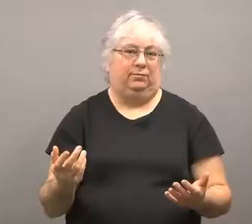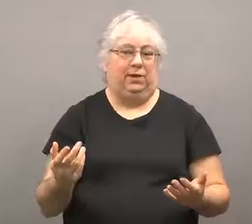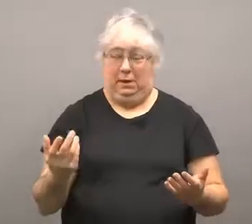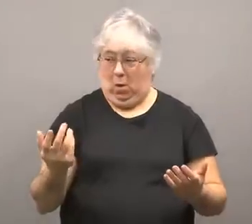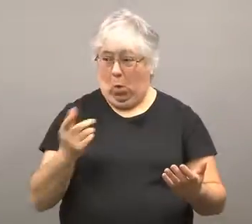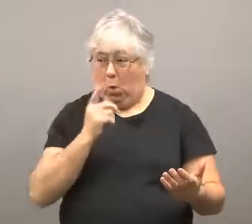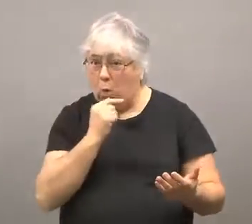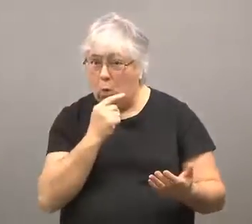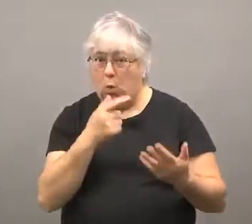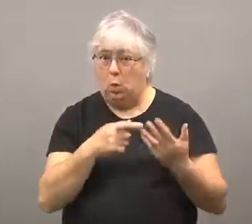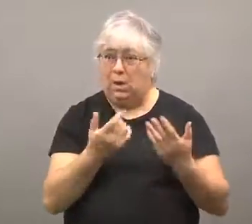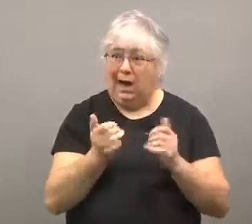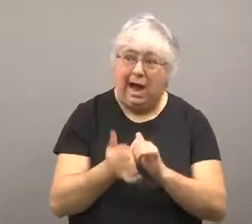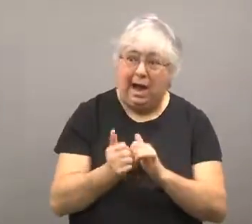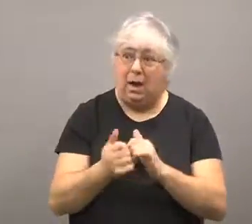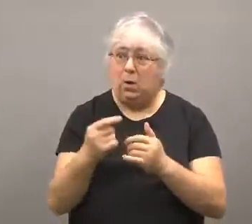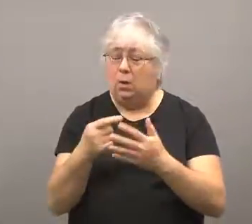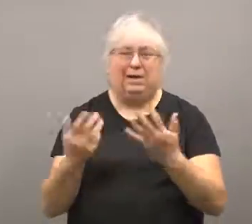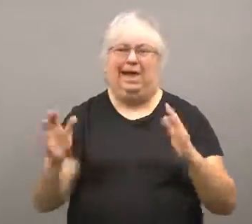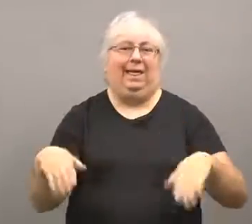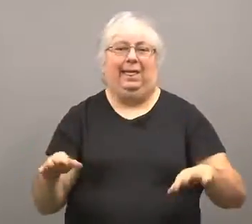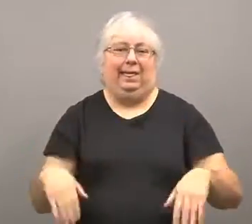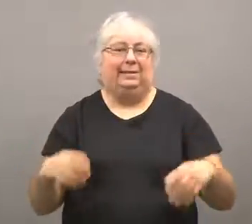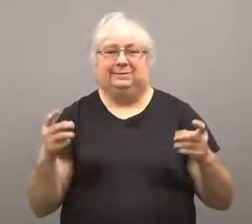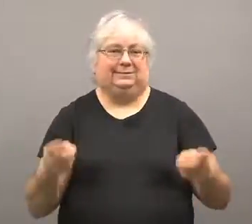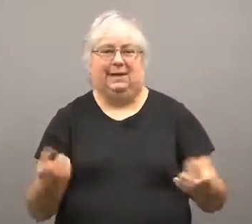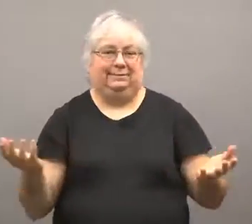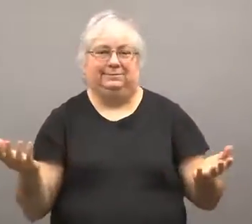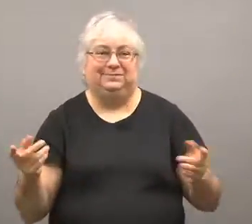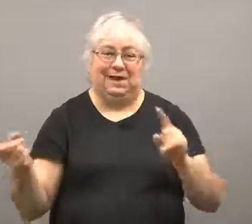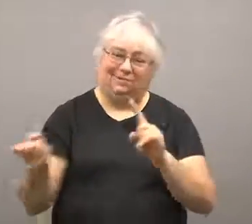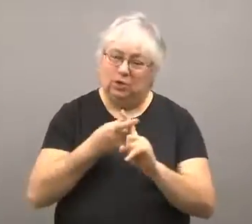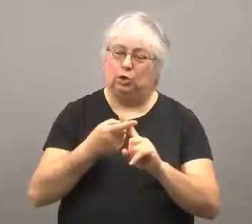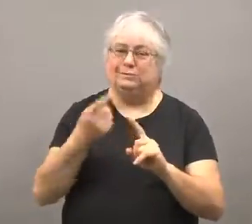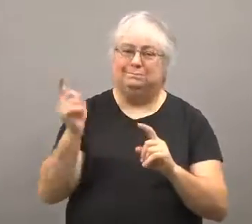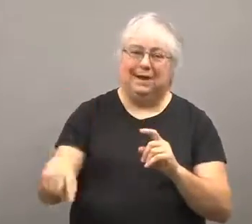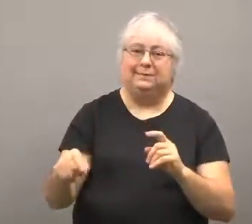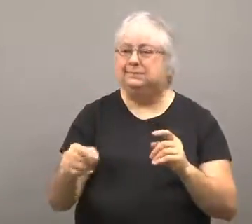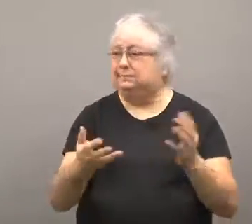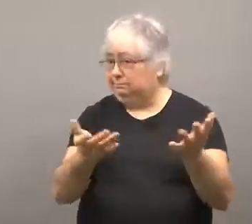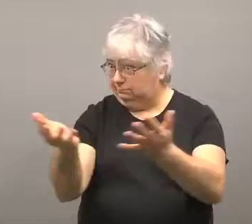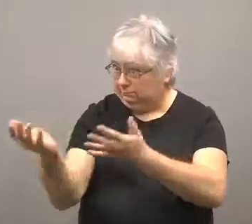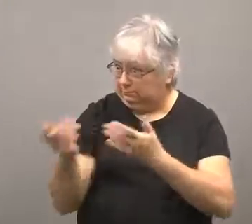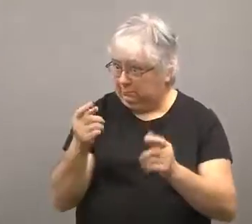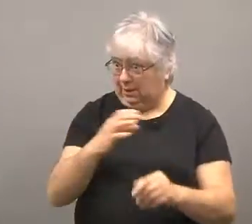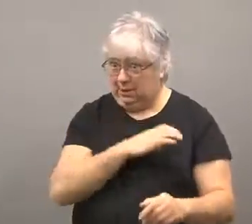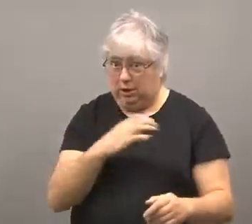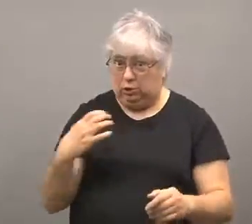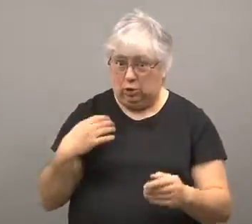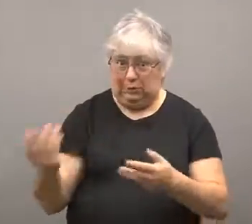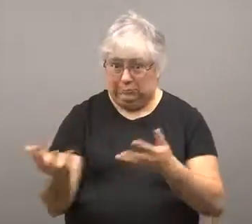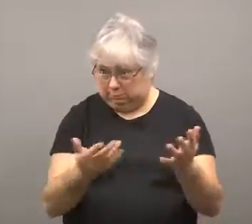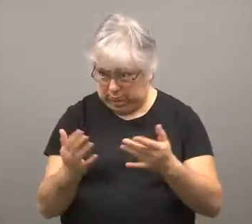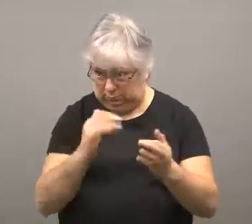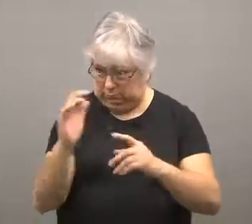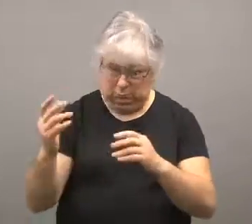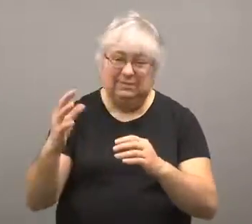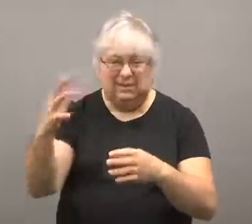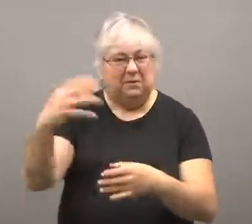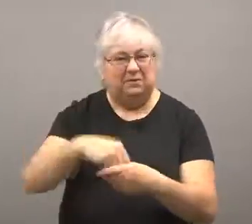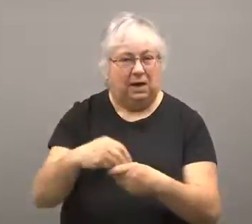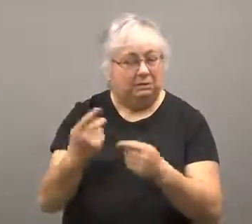Who would do this, and how, hasn't been determined yet.